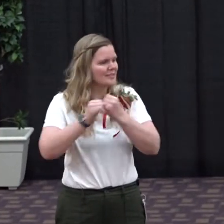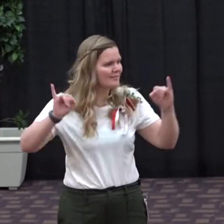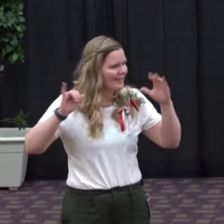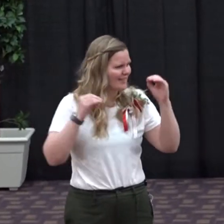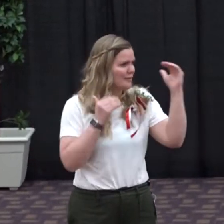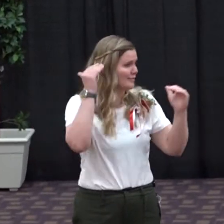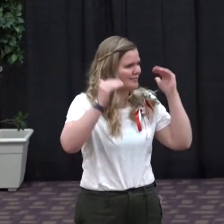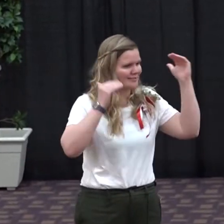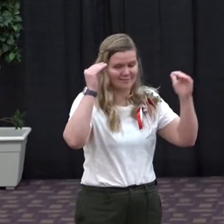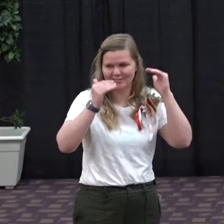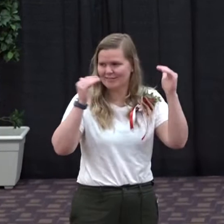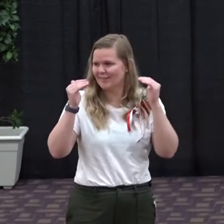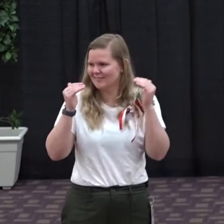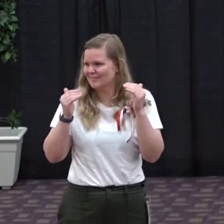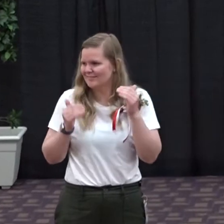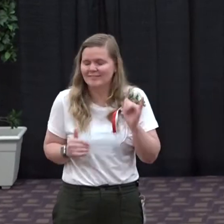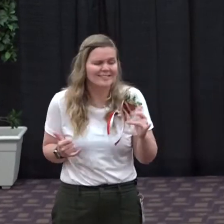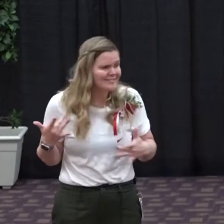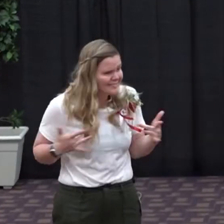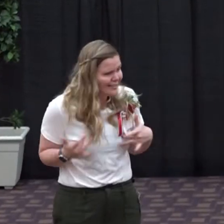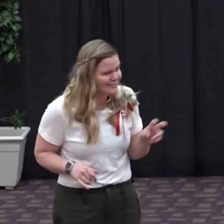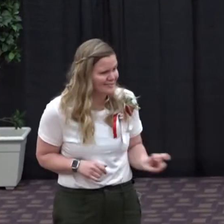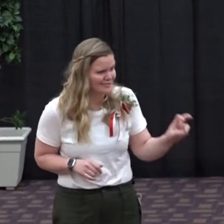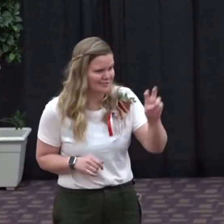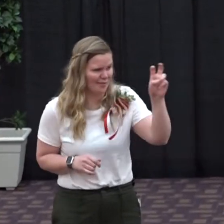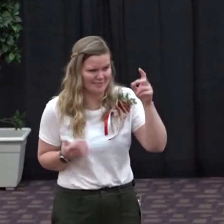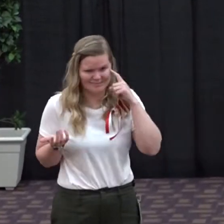And you're going to become independent as you grow towards and adult.